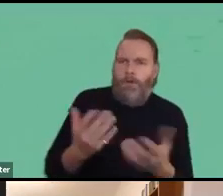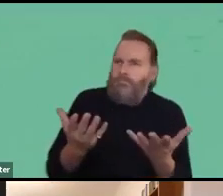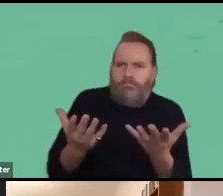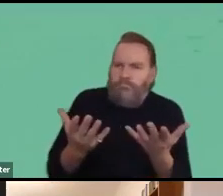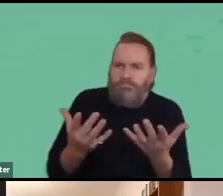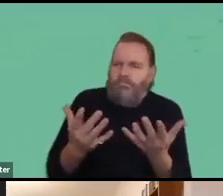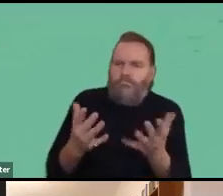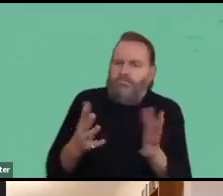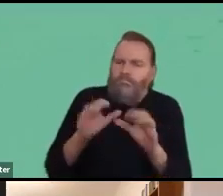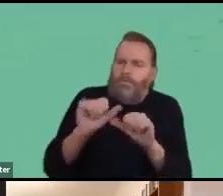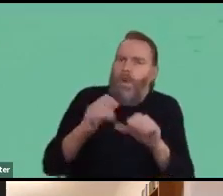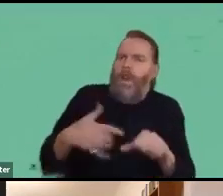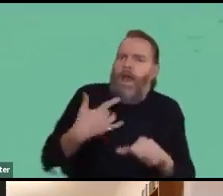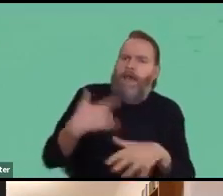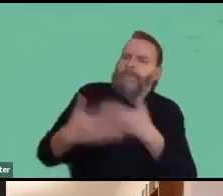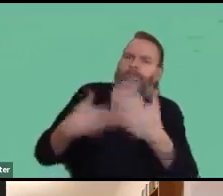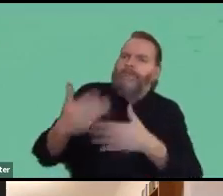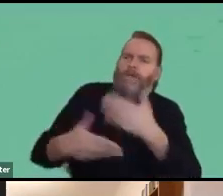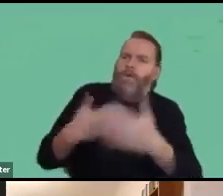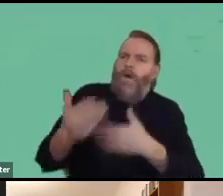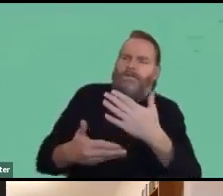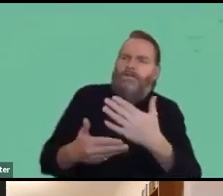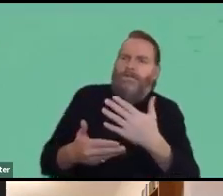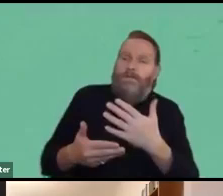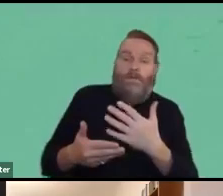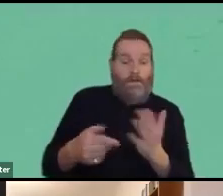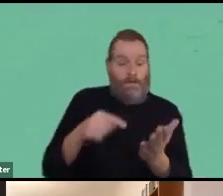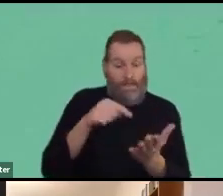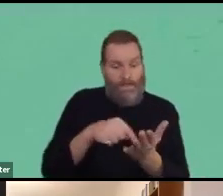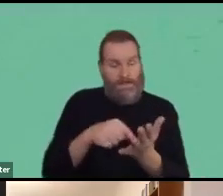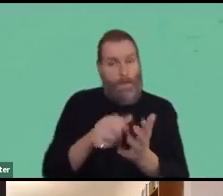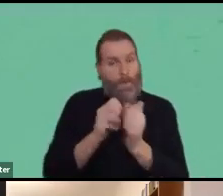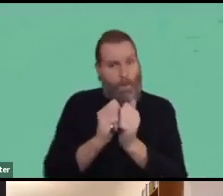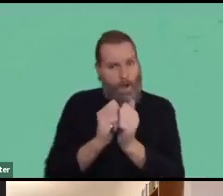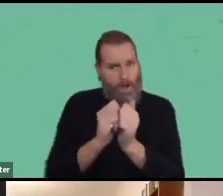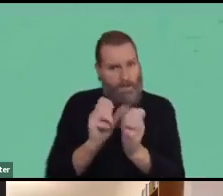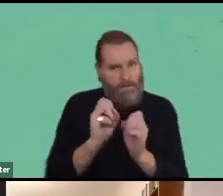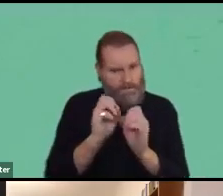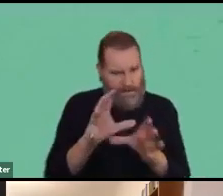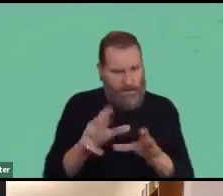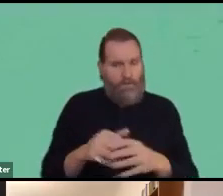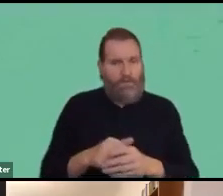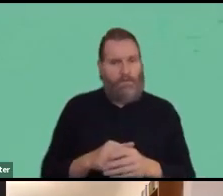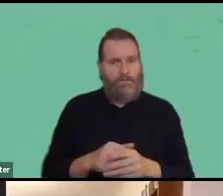I just think it's worth reading out because I think I think it highlights what a real problem